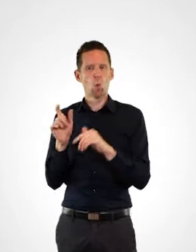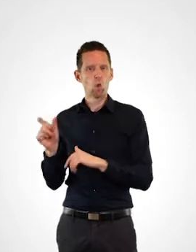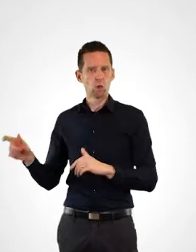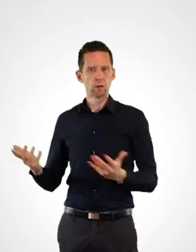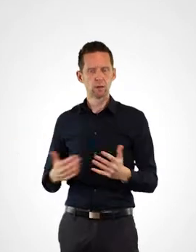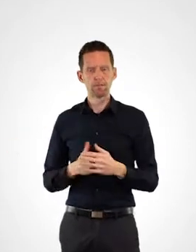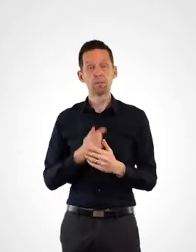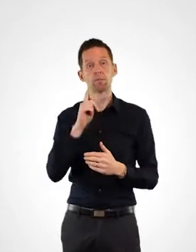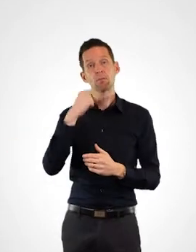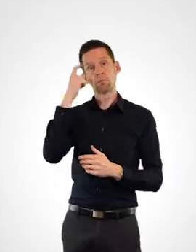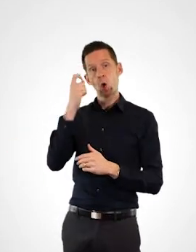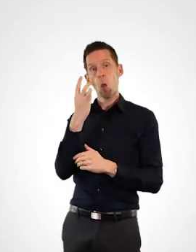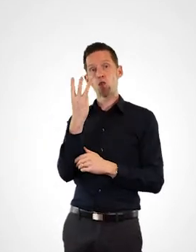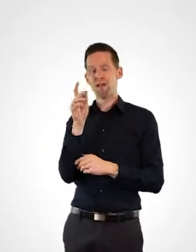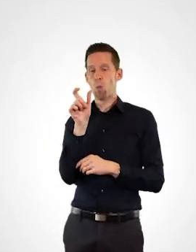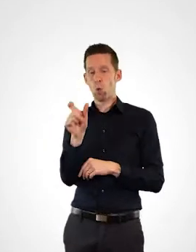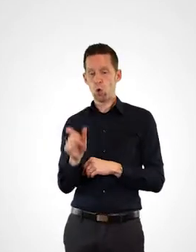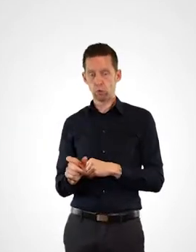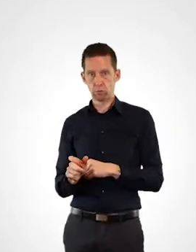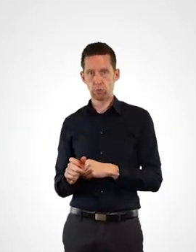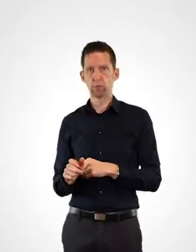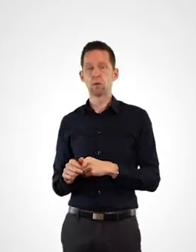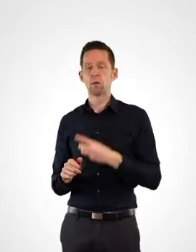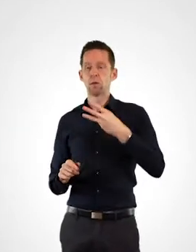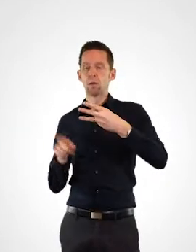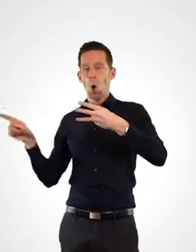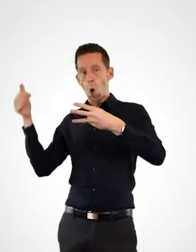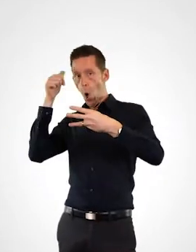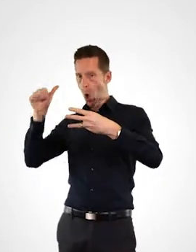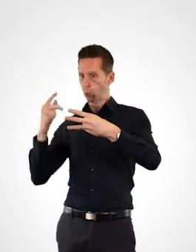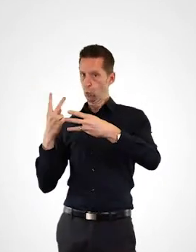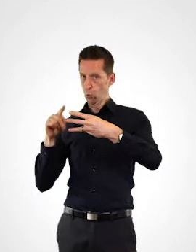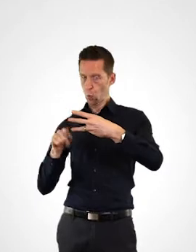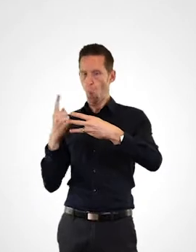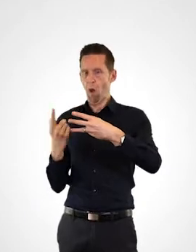So what we do is we present three words, two of which are known to the children